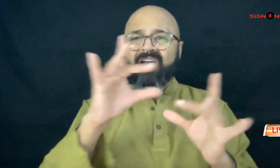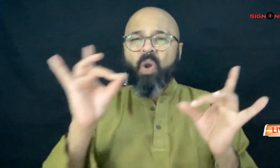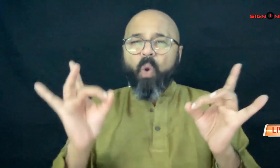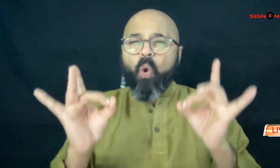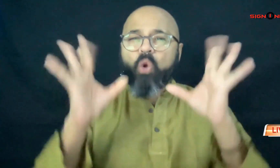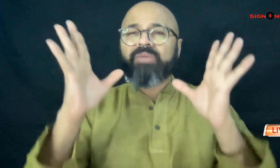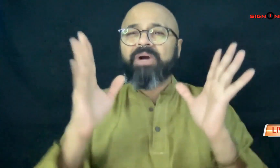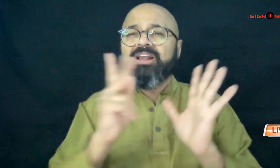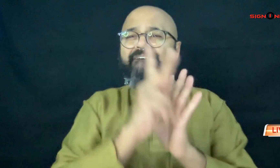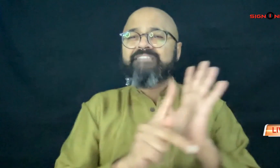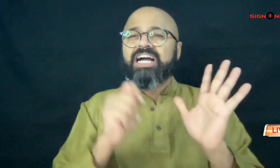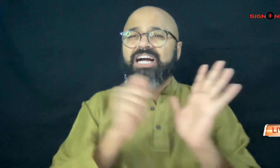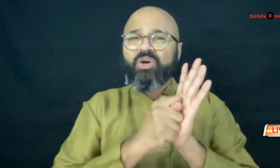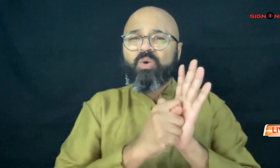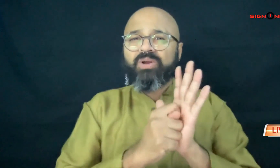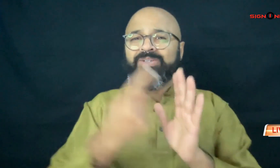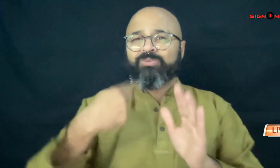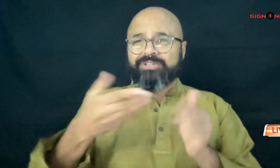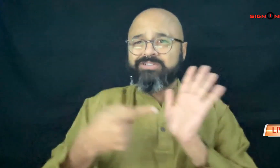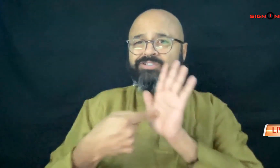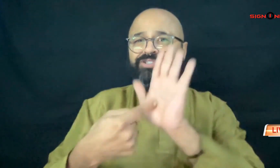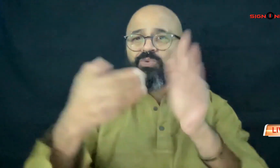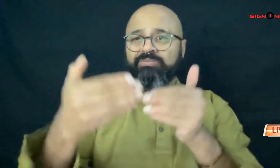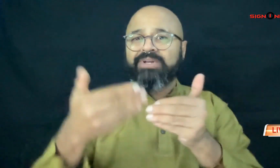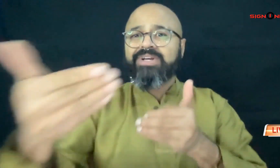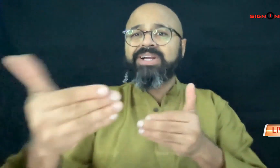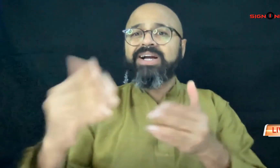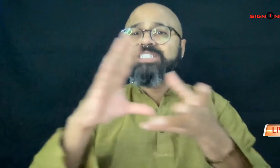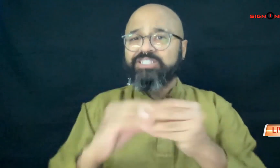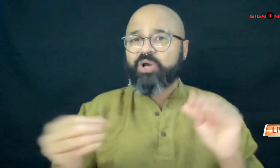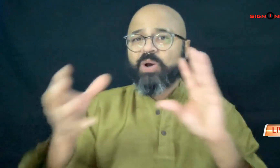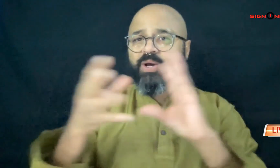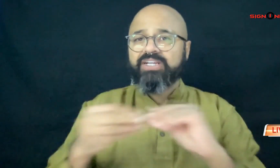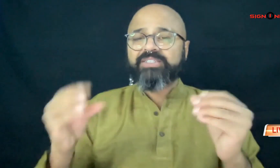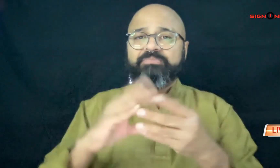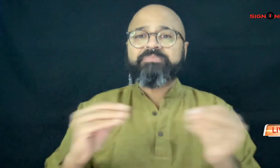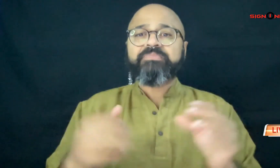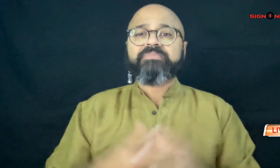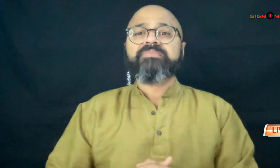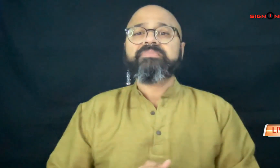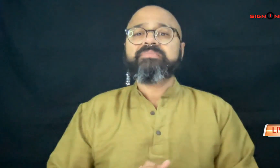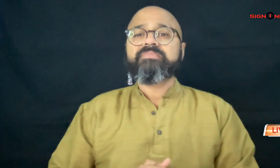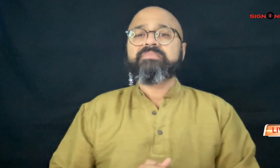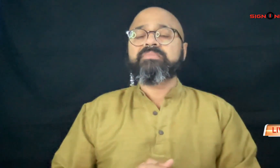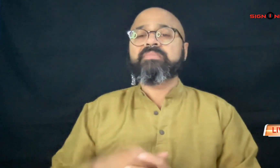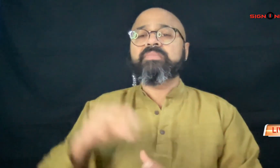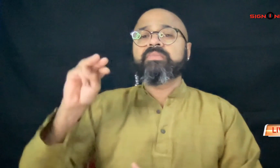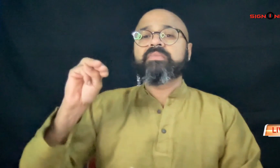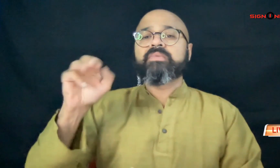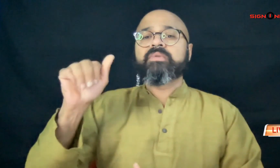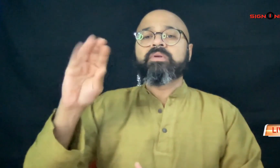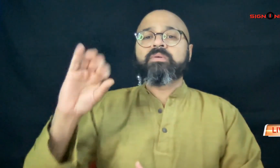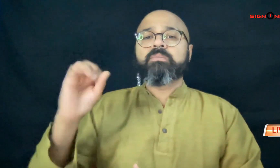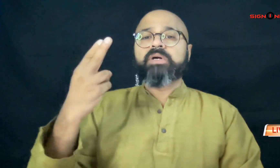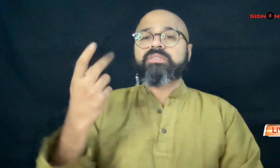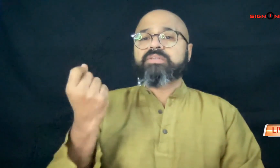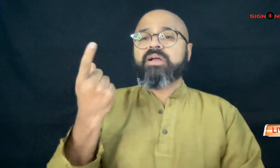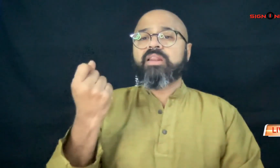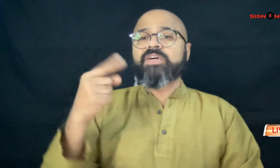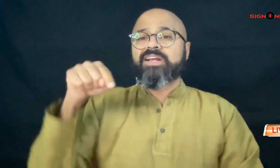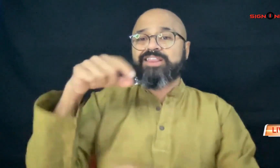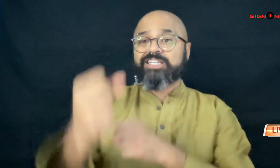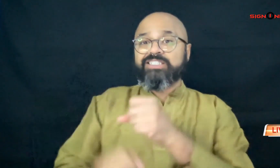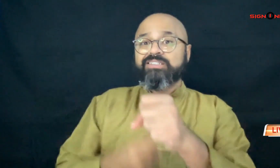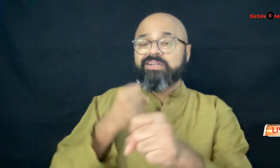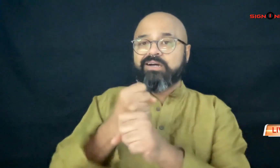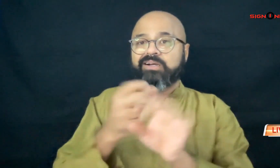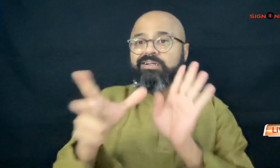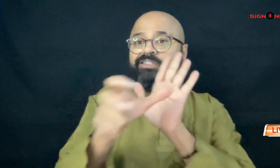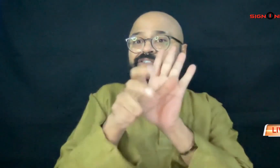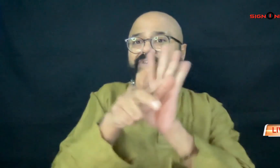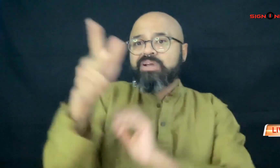by the graphic video we are about to show you in this next story